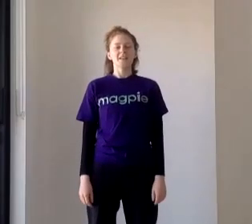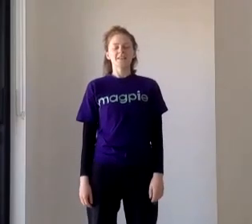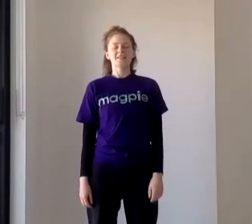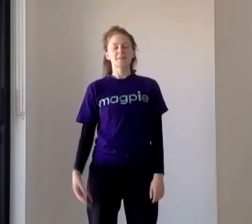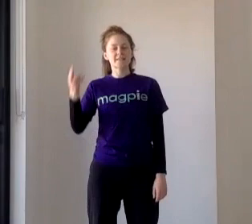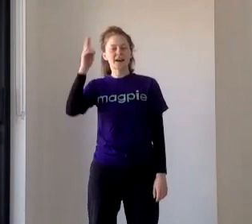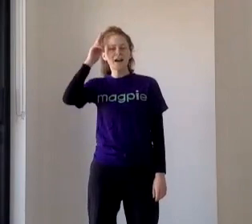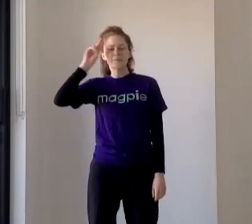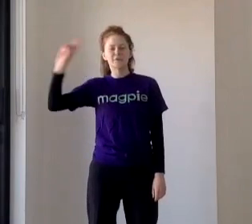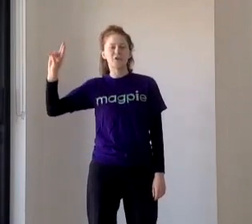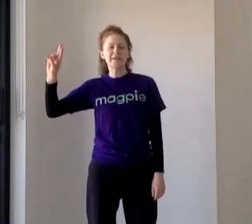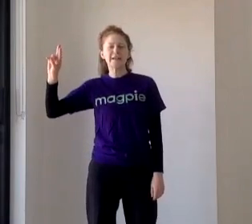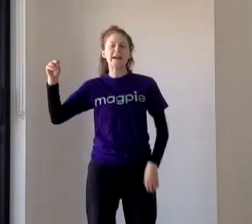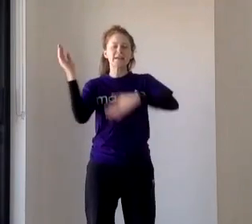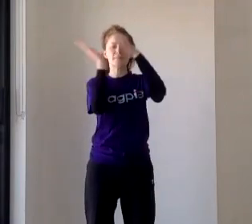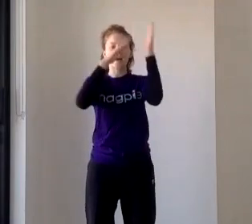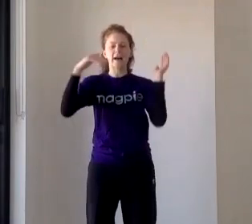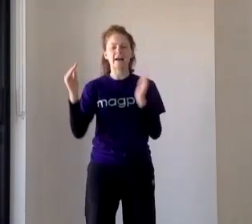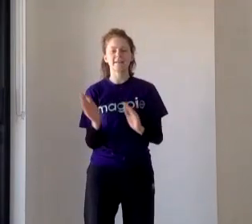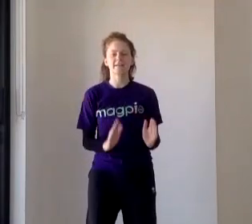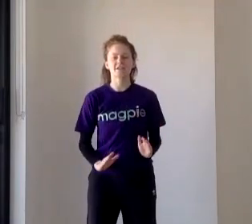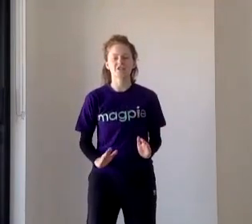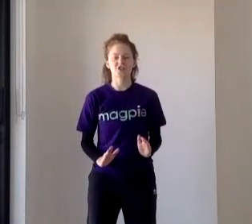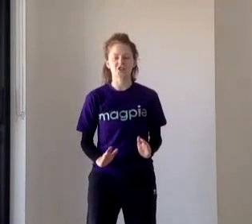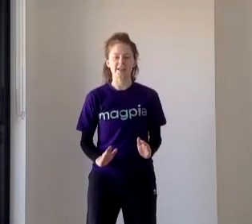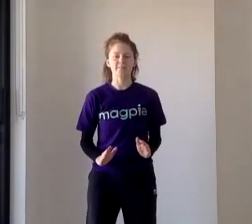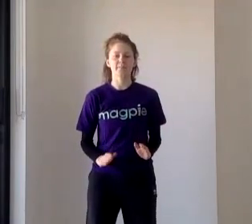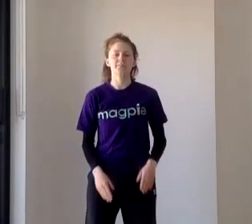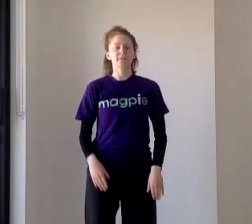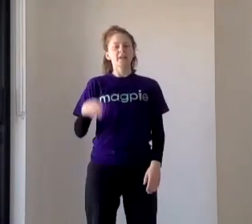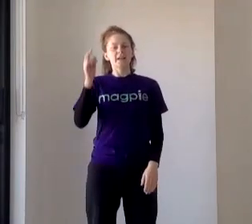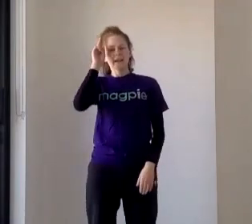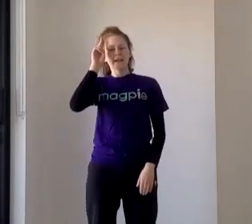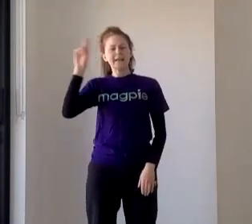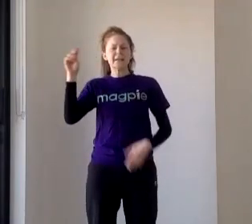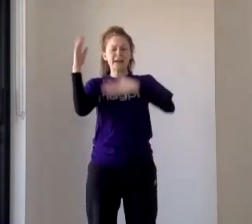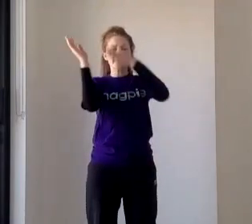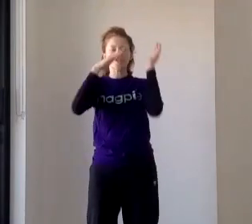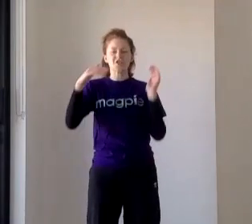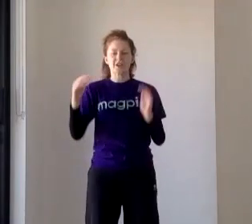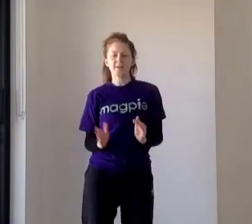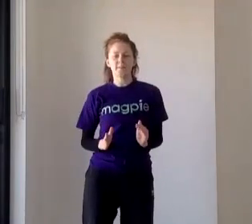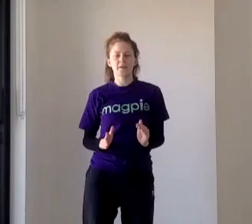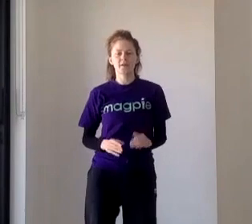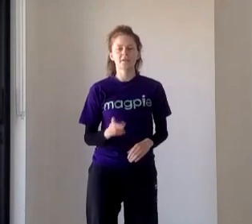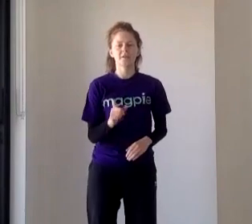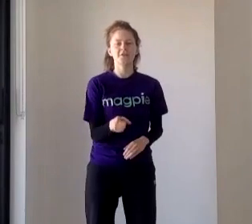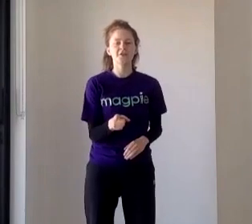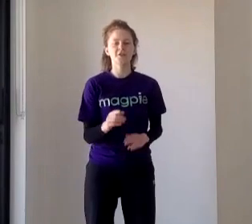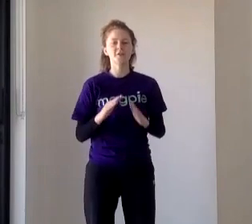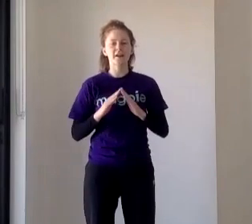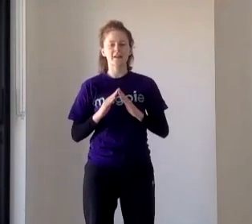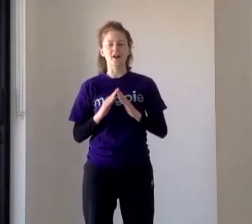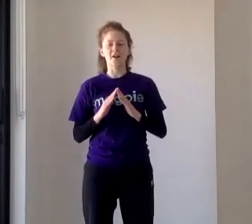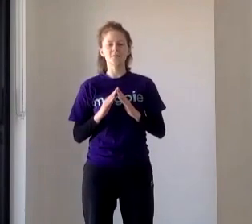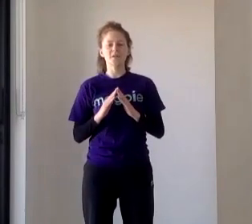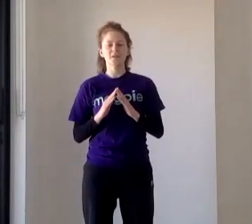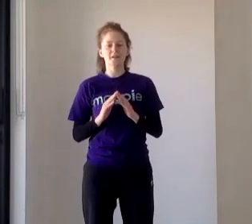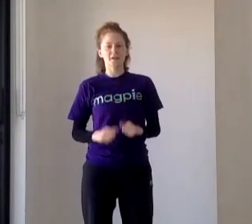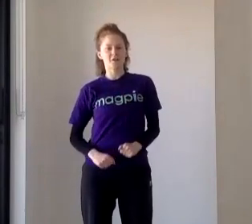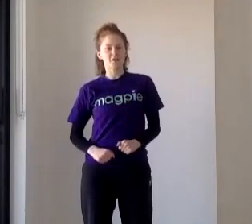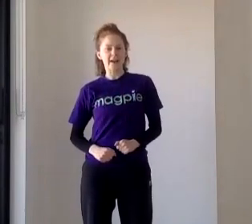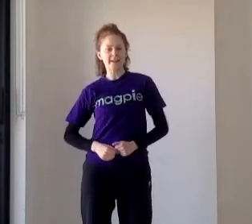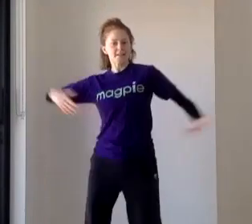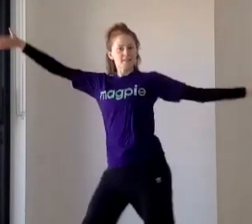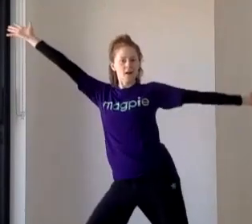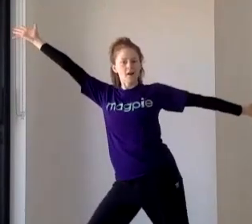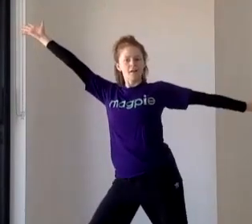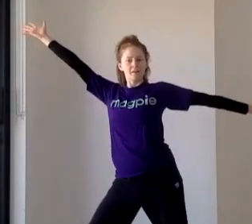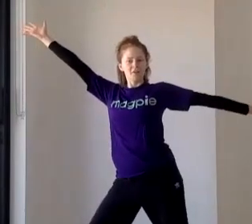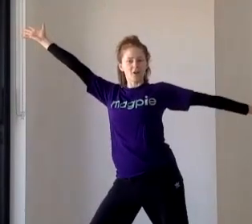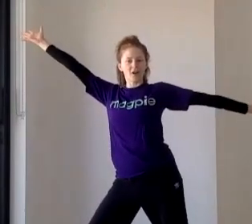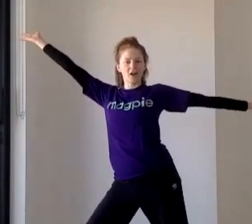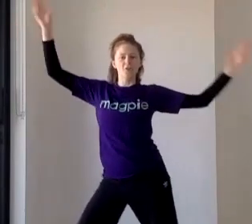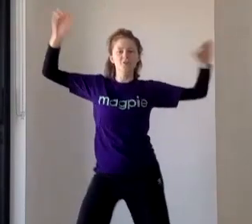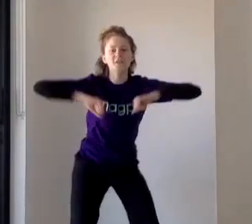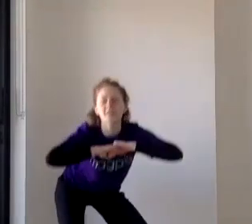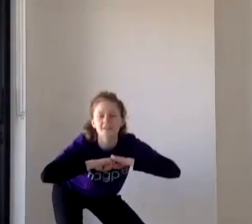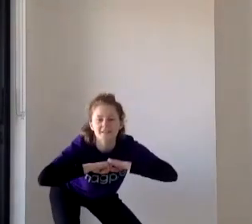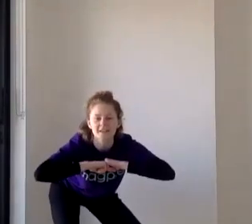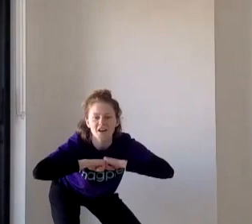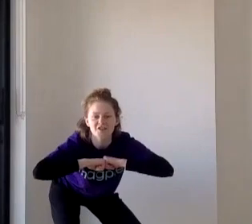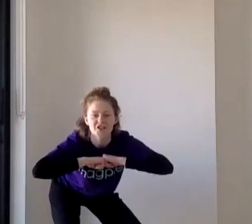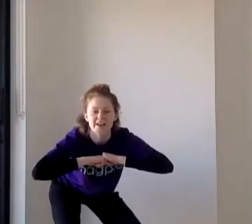so it's time for name and shape in name and shape you at home can create your own dance shape